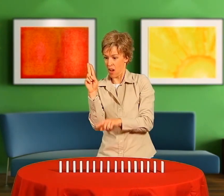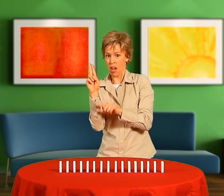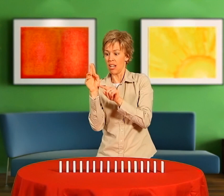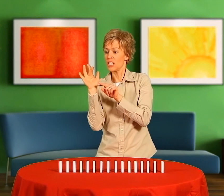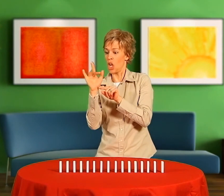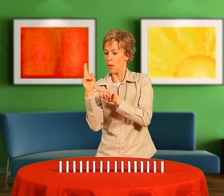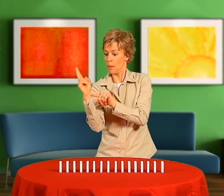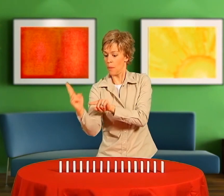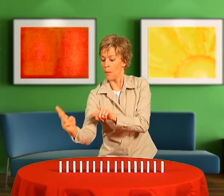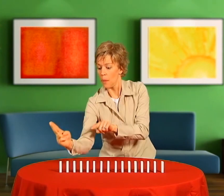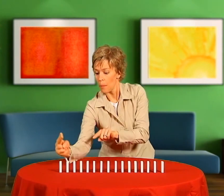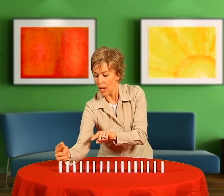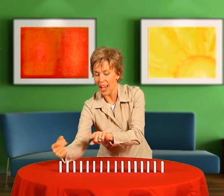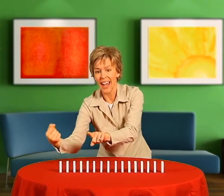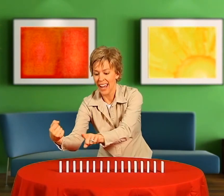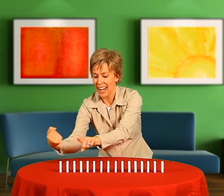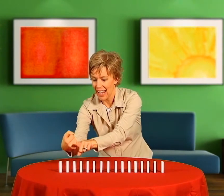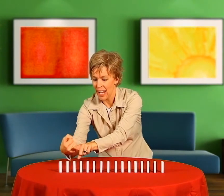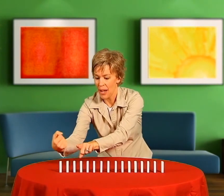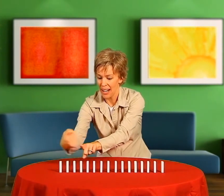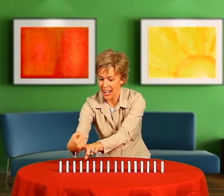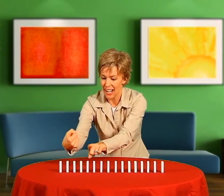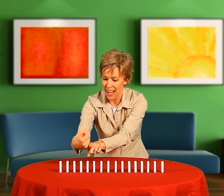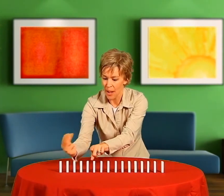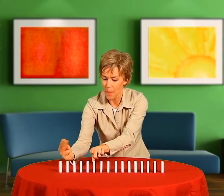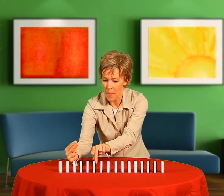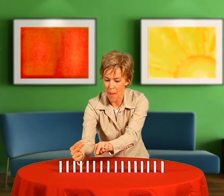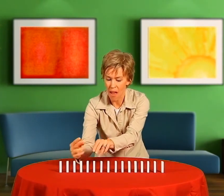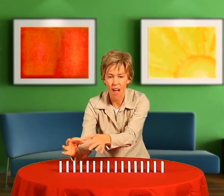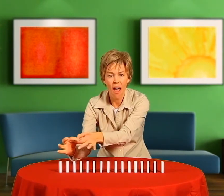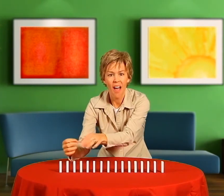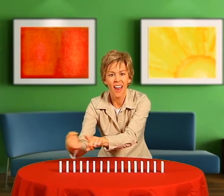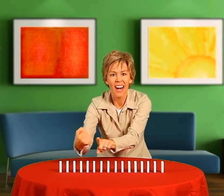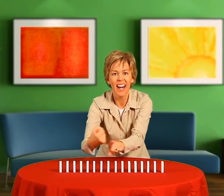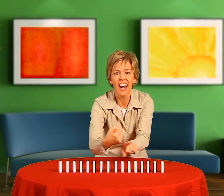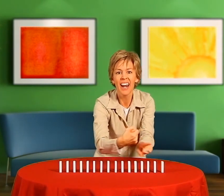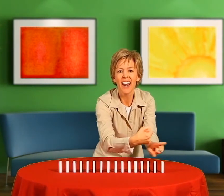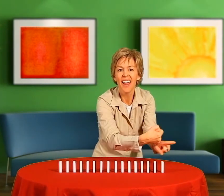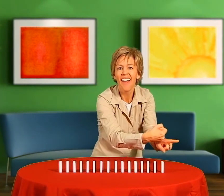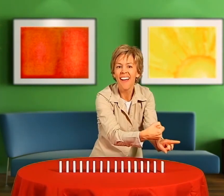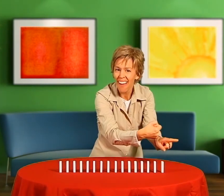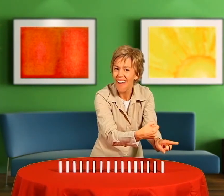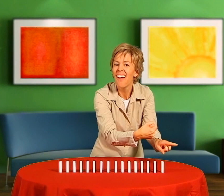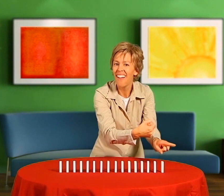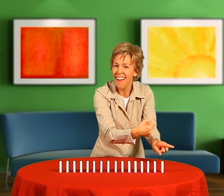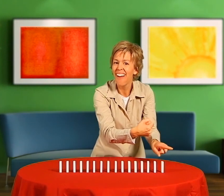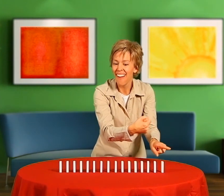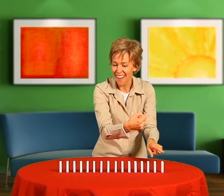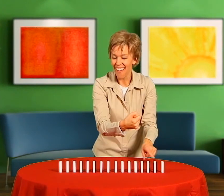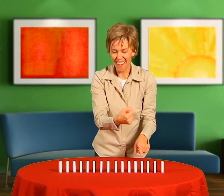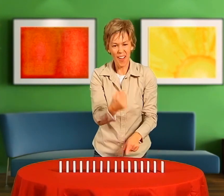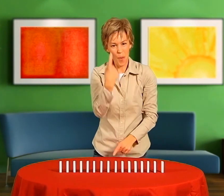YOU TOUCH JUST ONE, AND IT HITS THE NEXT ONE AND THE NEXT AND THE NEXT AND THE NEXT.